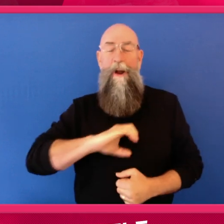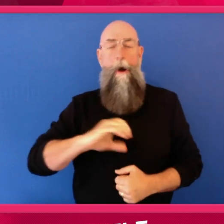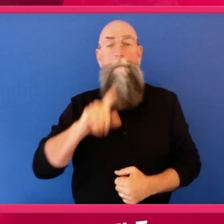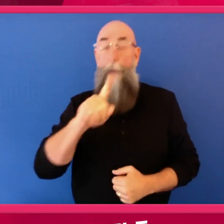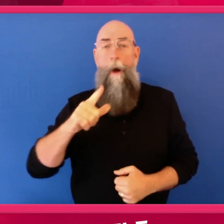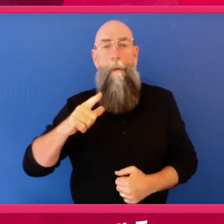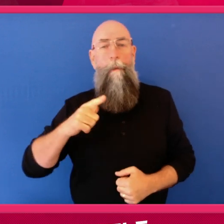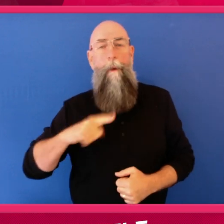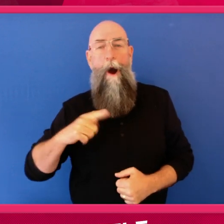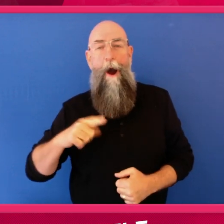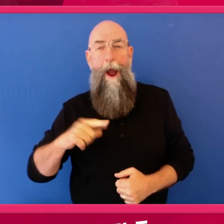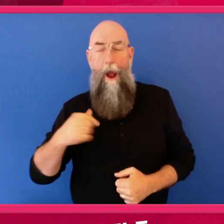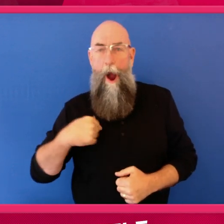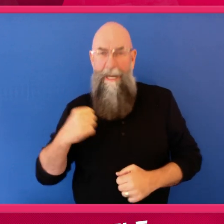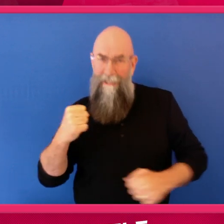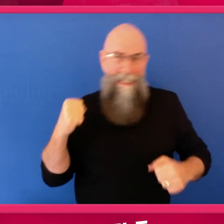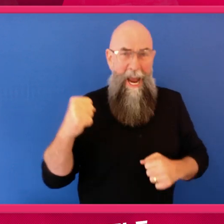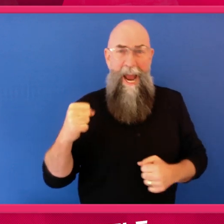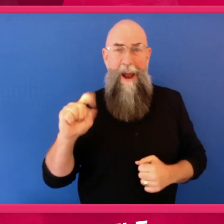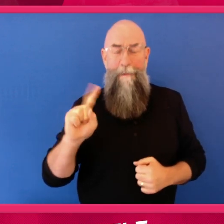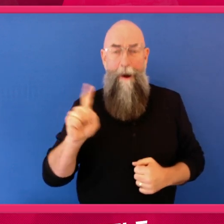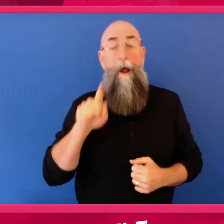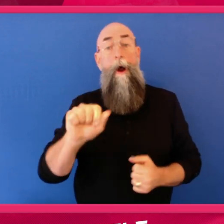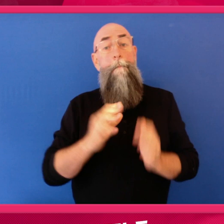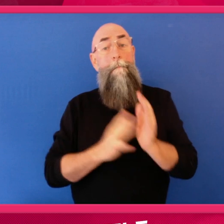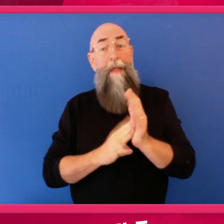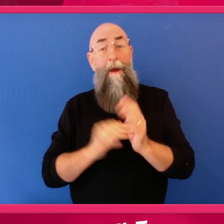that achievement in itself isn't enough, is because it was her mum's birthday. It was